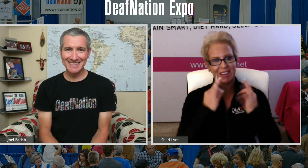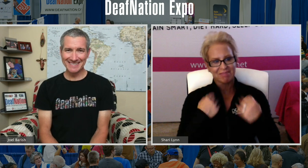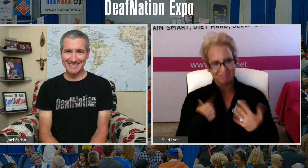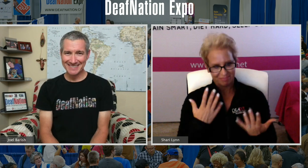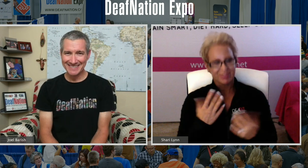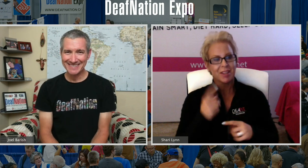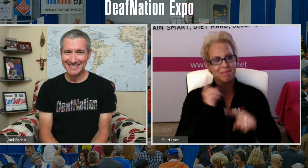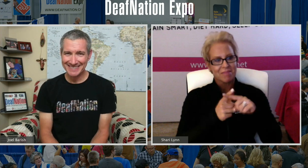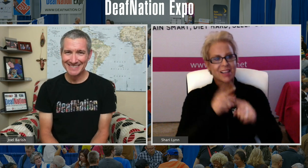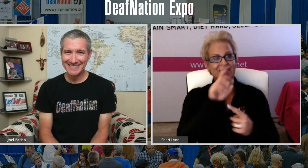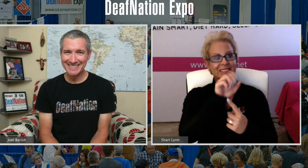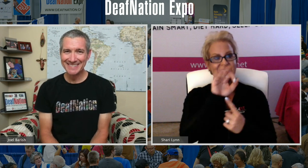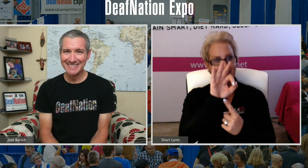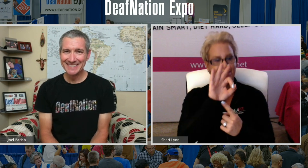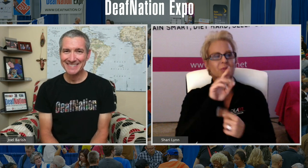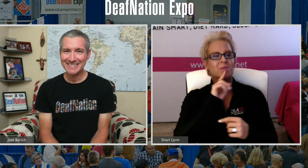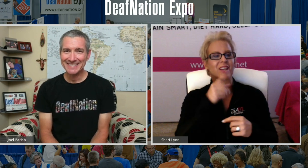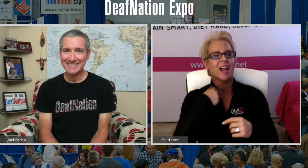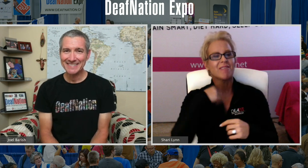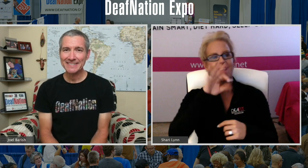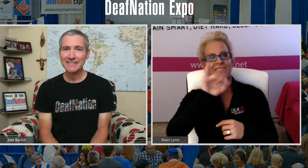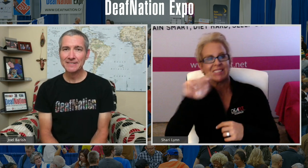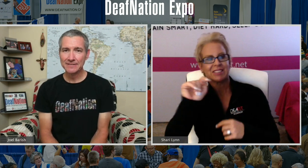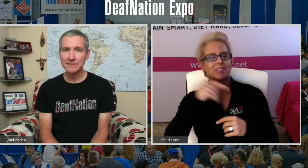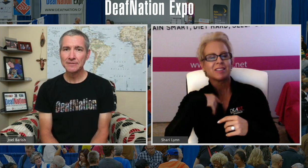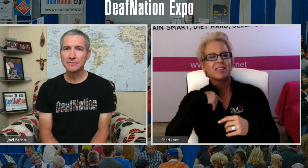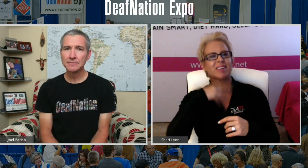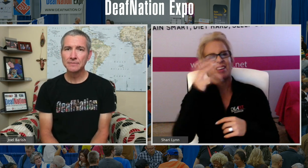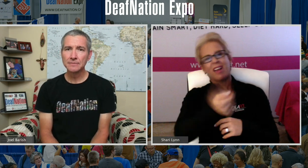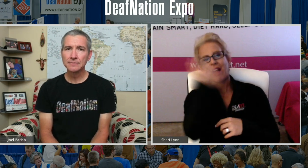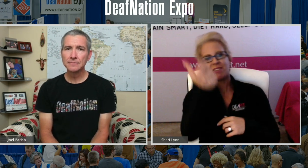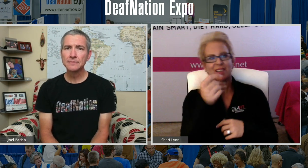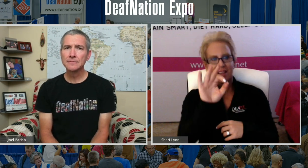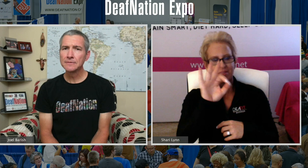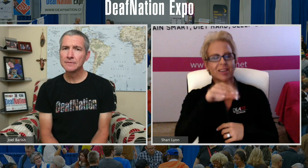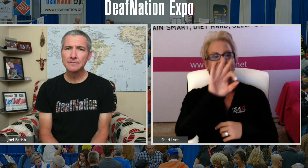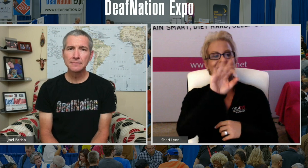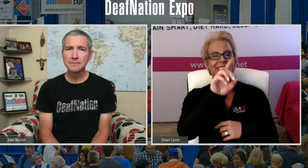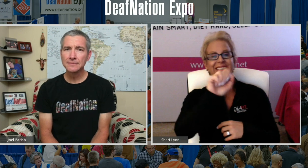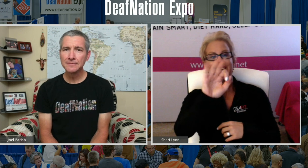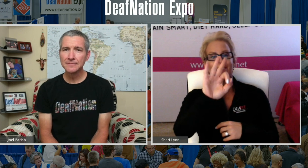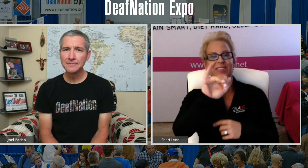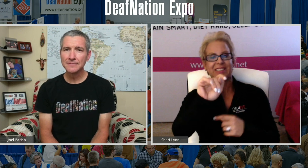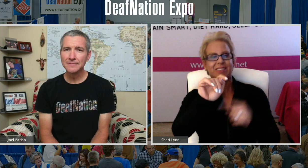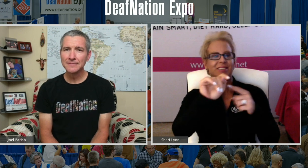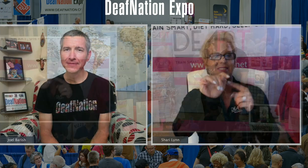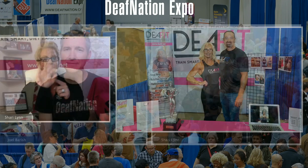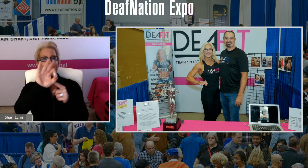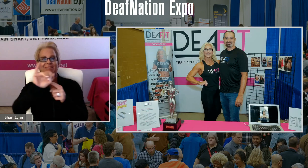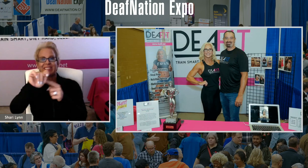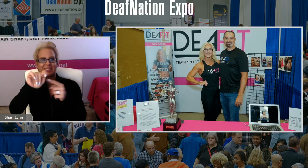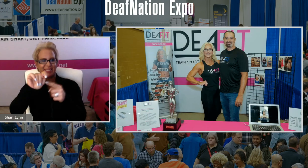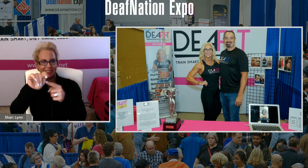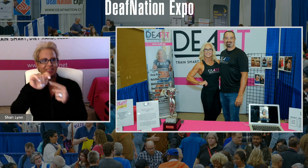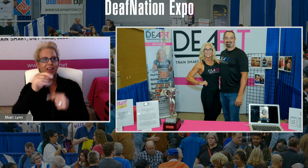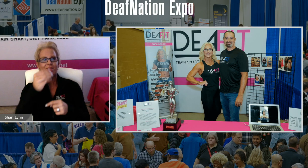I have a Deaf family, plus Deaf… Really, it has Fit. I took the F away, to make it DeaFIT.